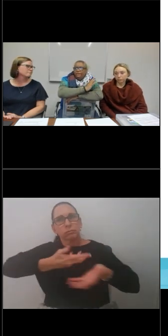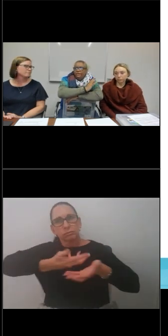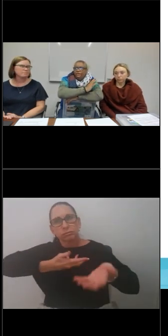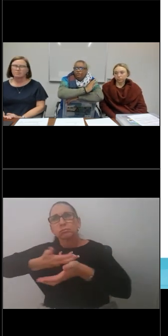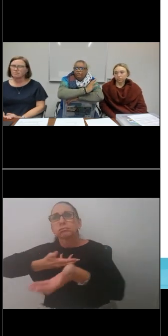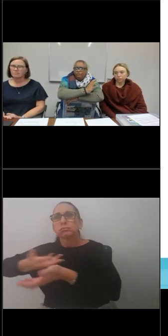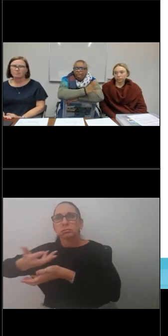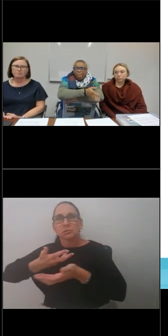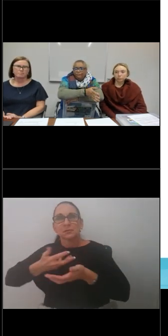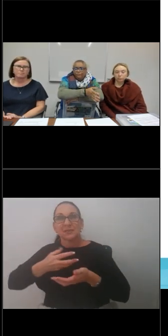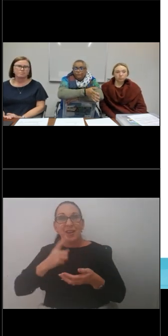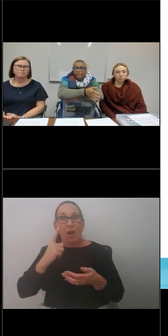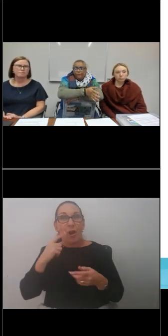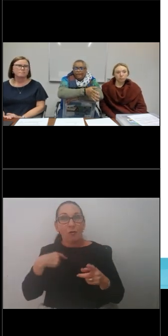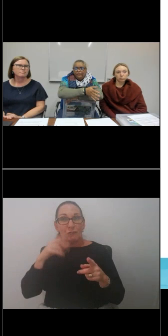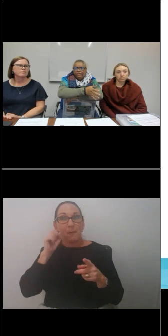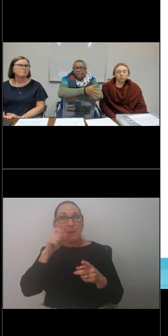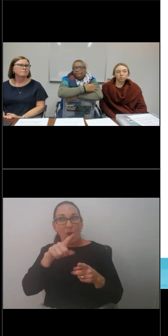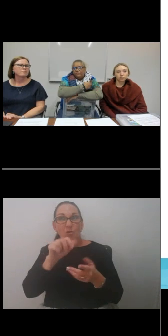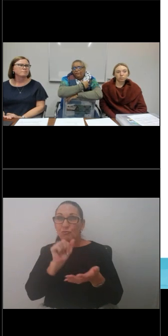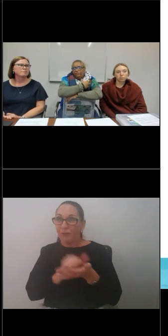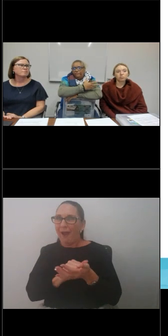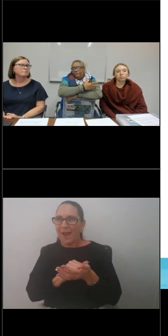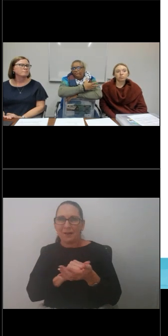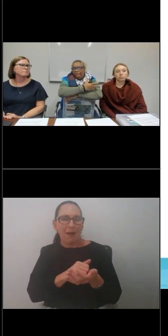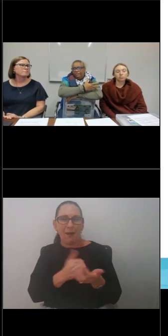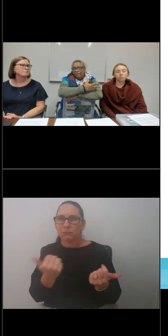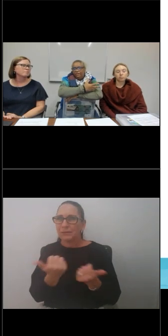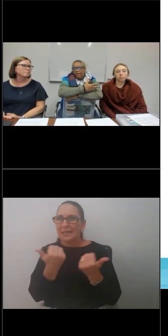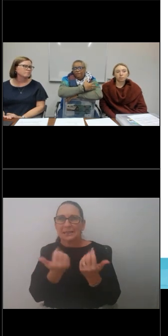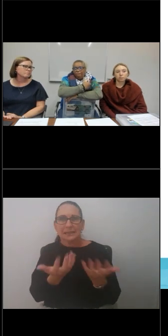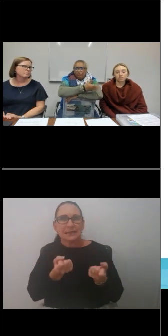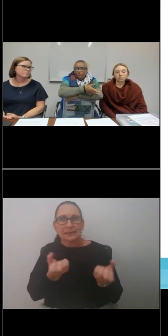the the feedback was really great and this is where a lot of the stuff we did with producing the